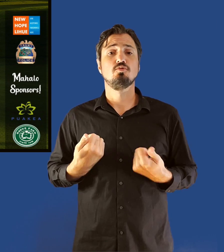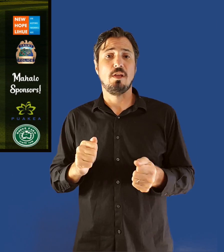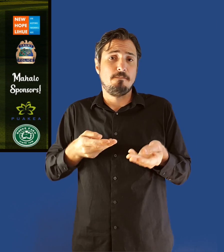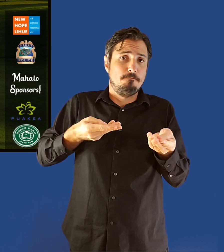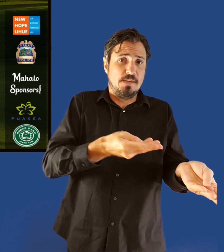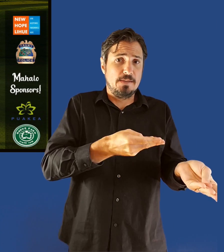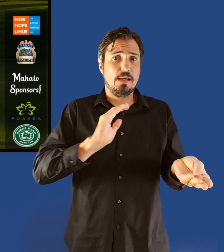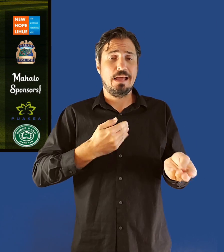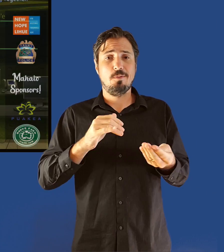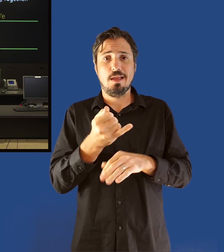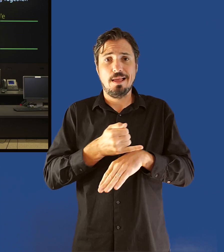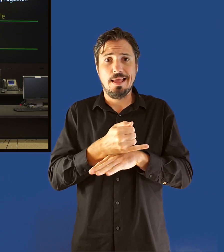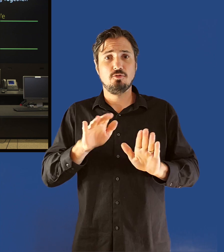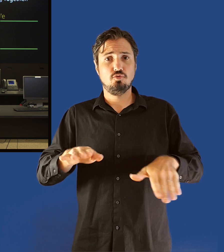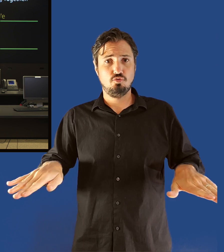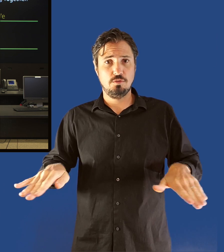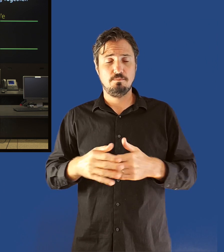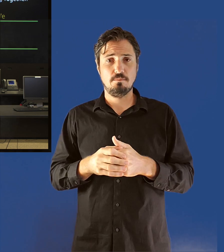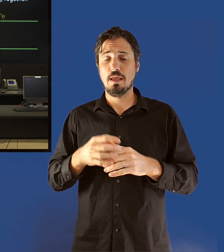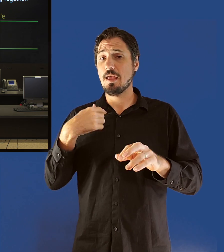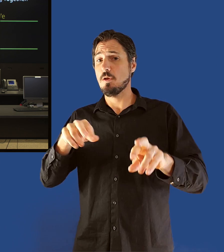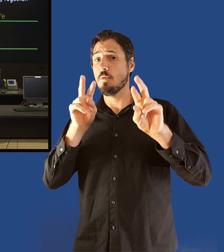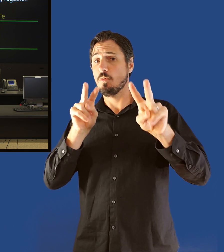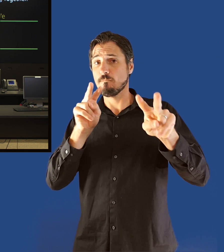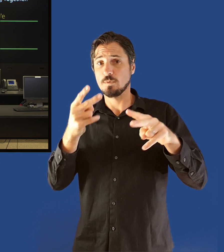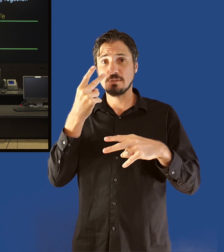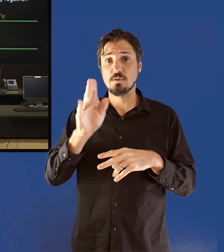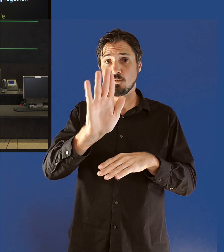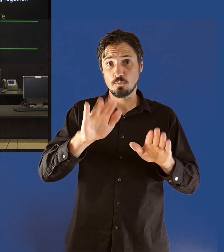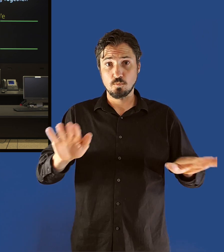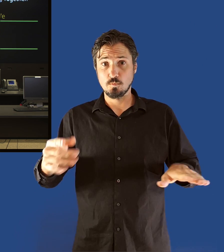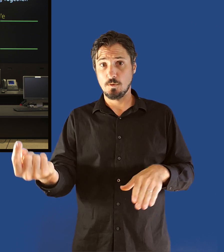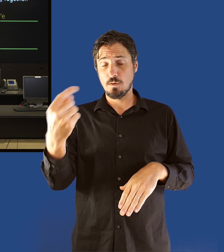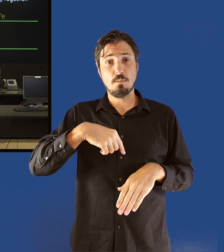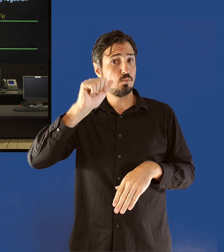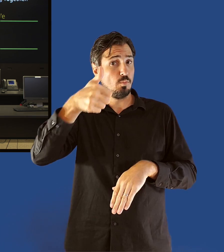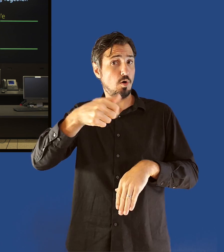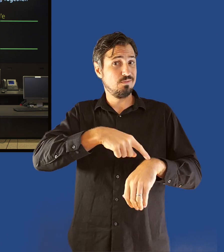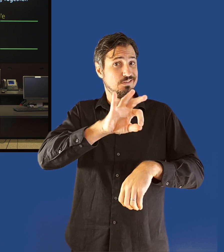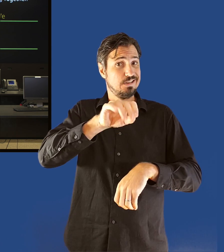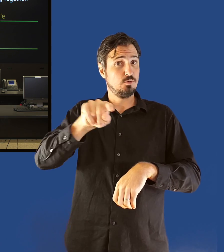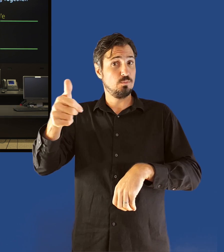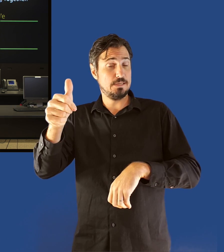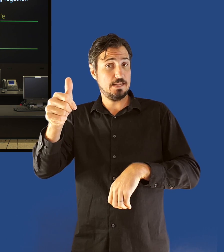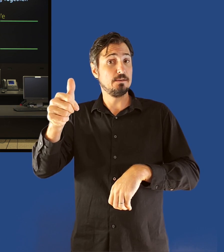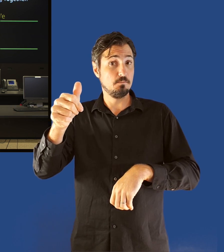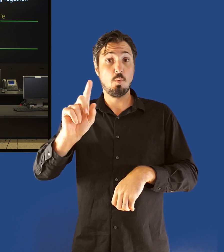I look forward to seeing your keiki, 18 and under, tomorrow between 9 to 10 a.m. at the Puakea Golf Course.